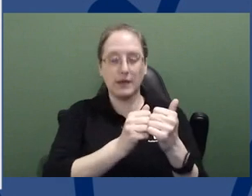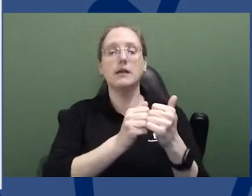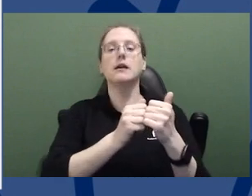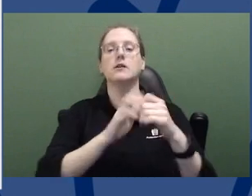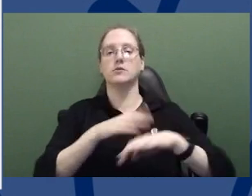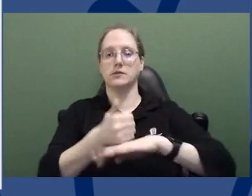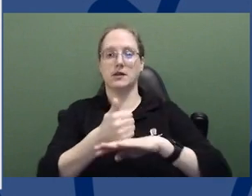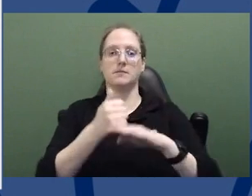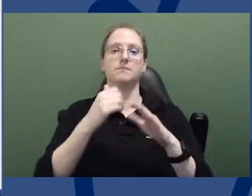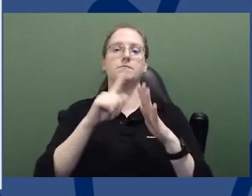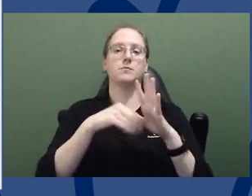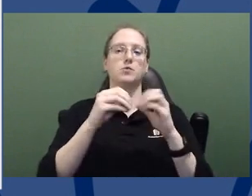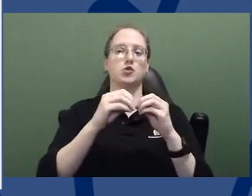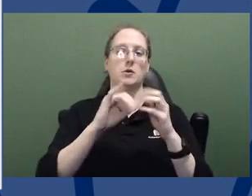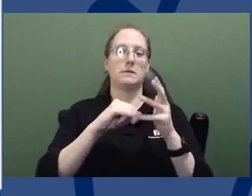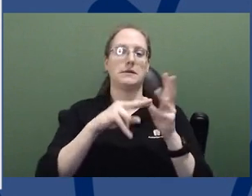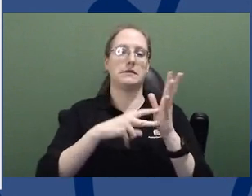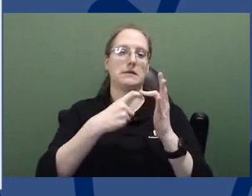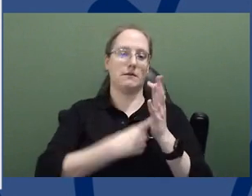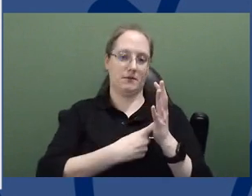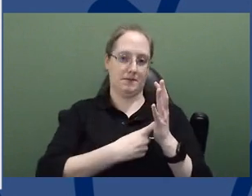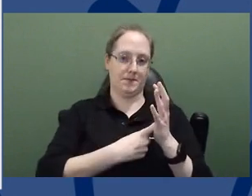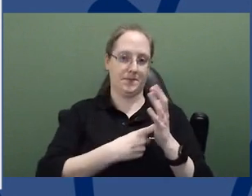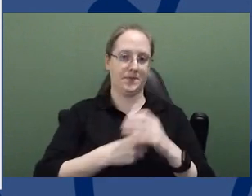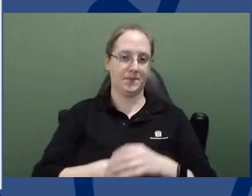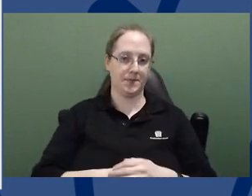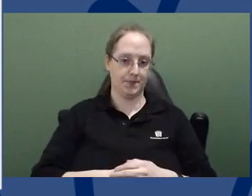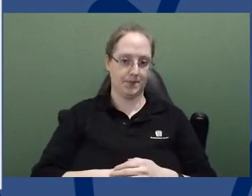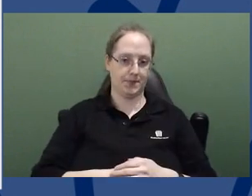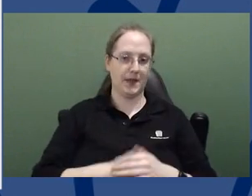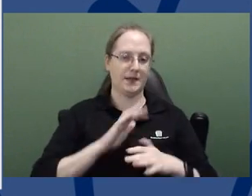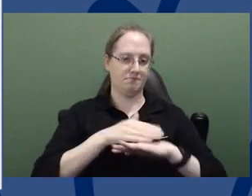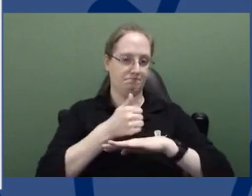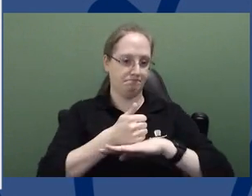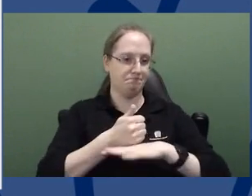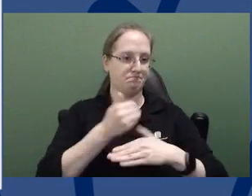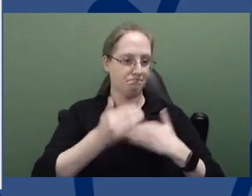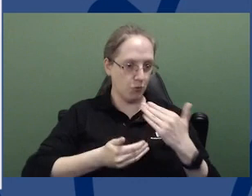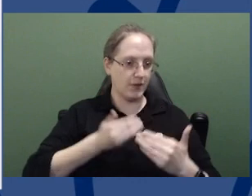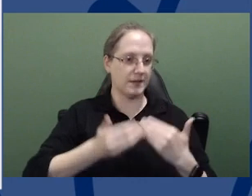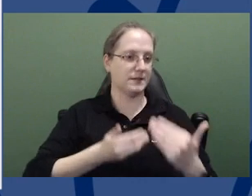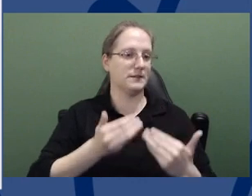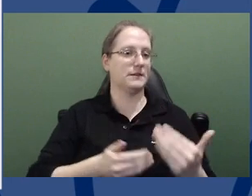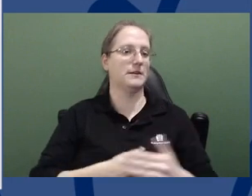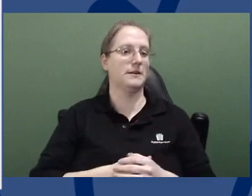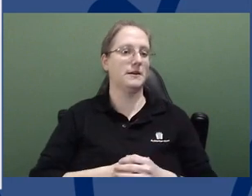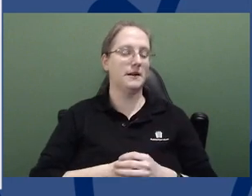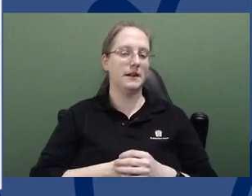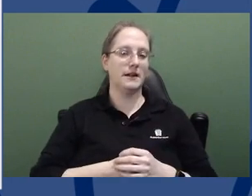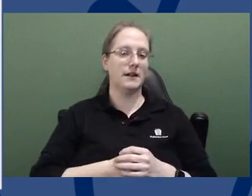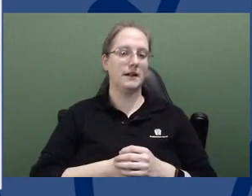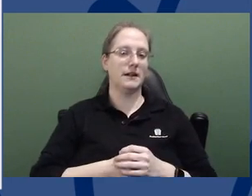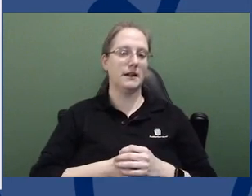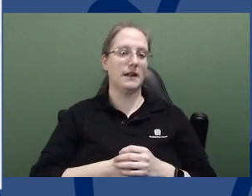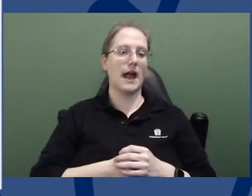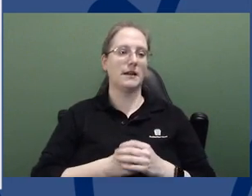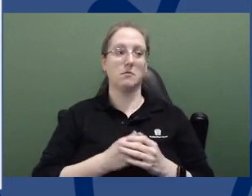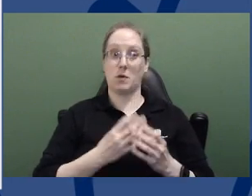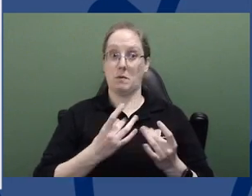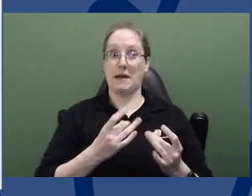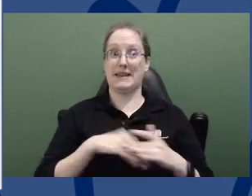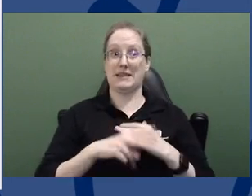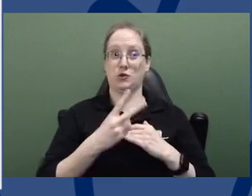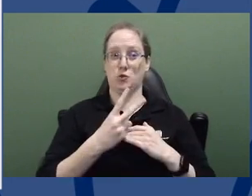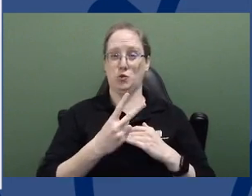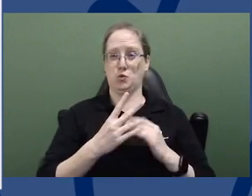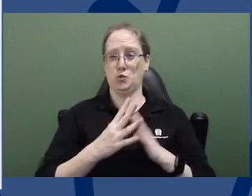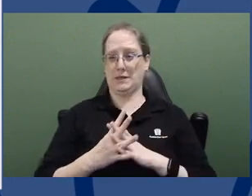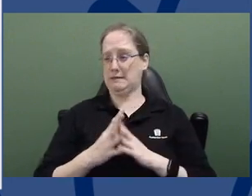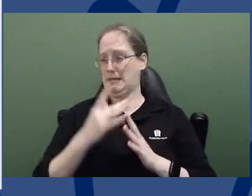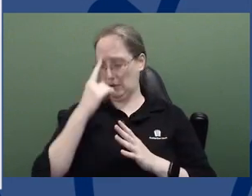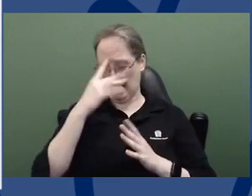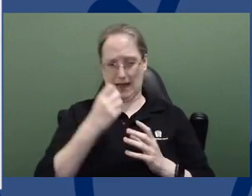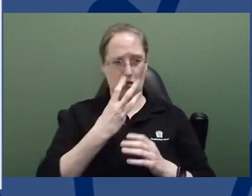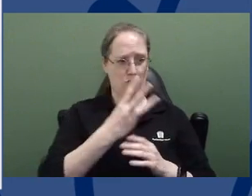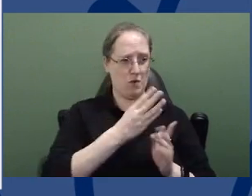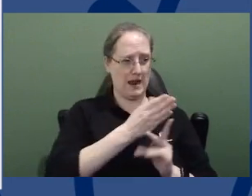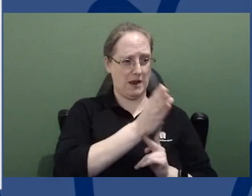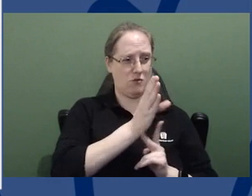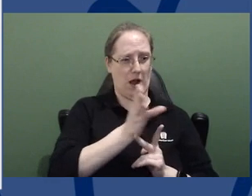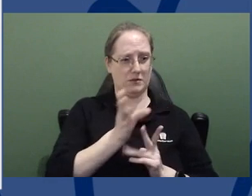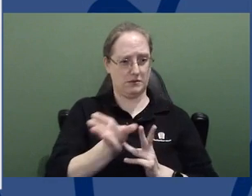up Jobsaver, and get that up and moving fairly quickly and ready in the space of two weeks,